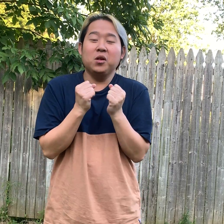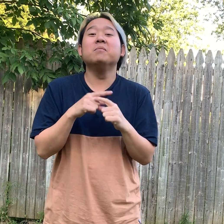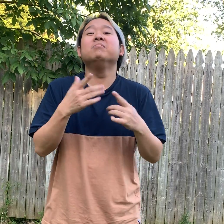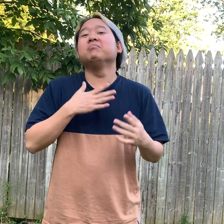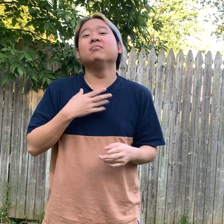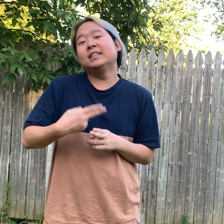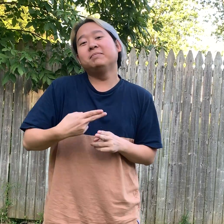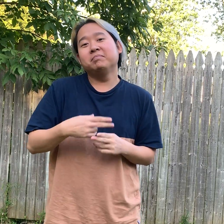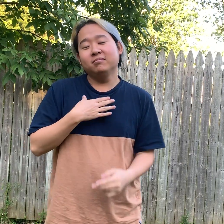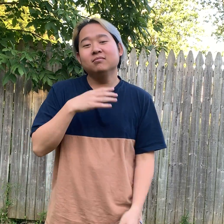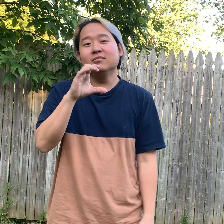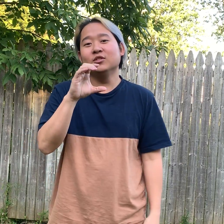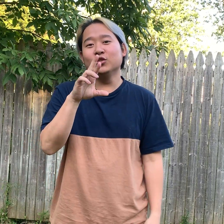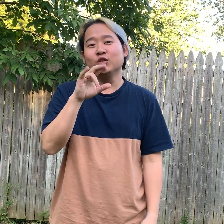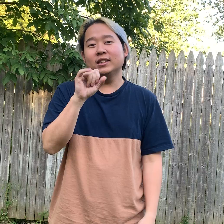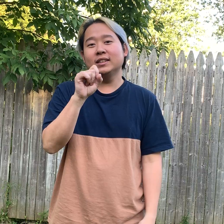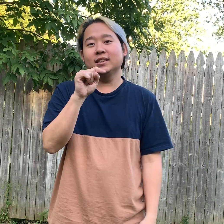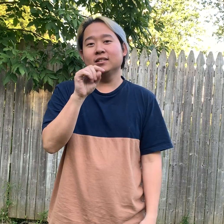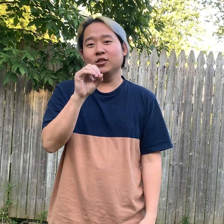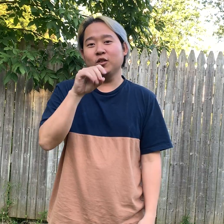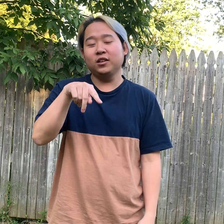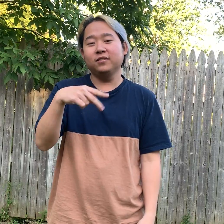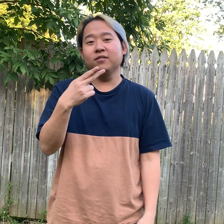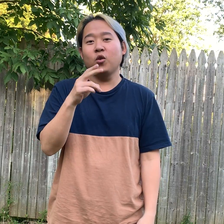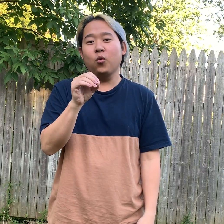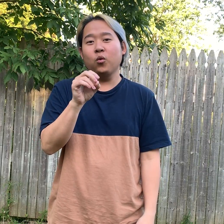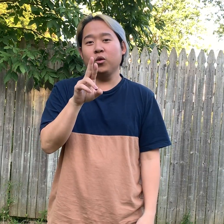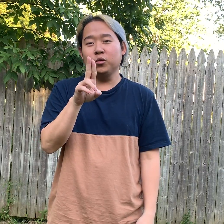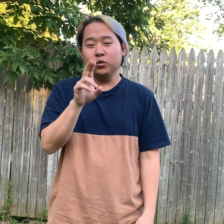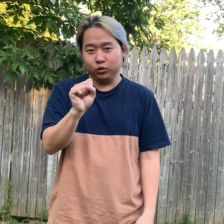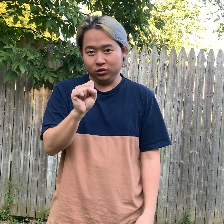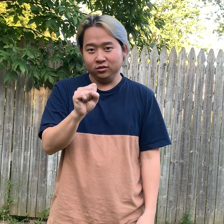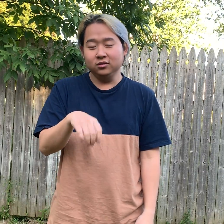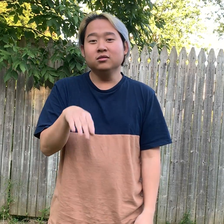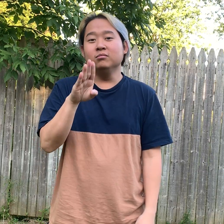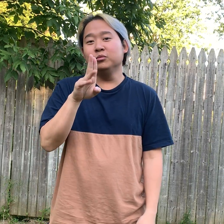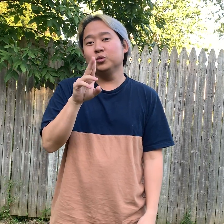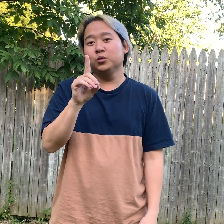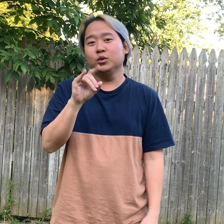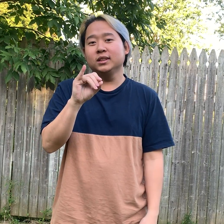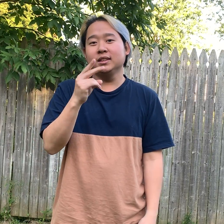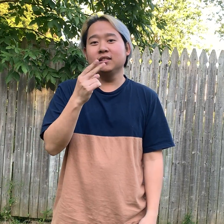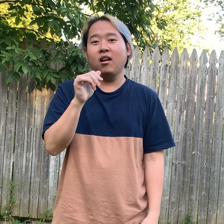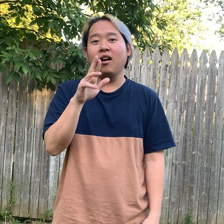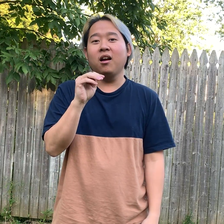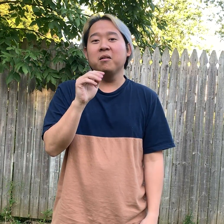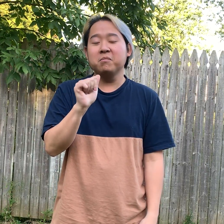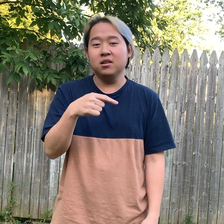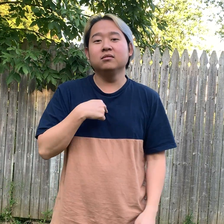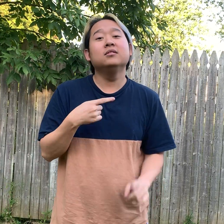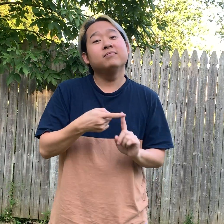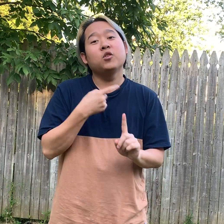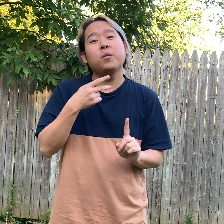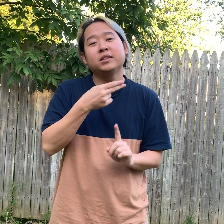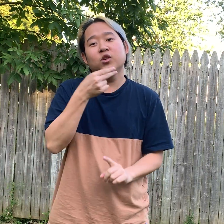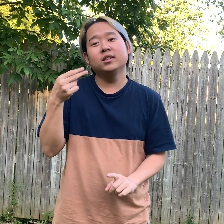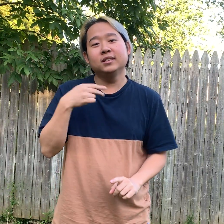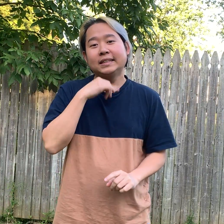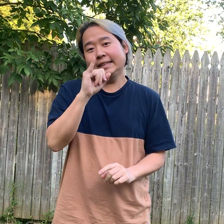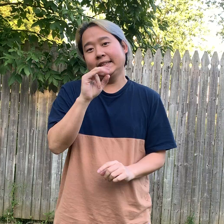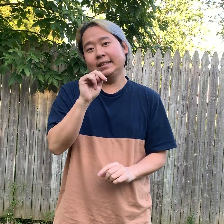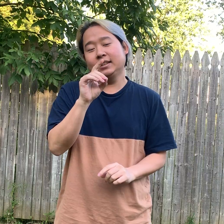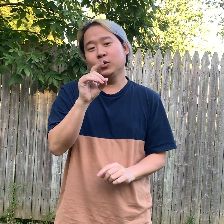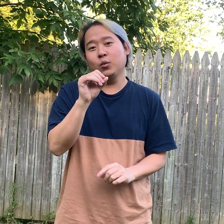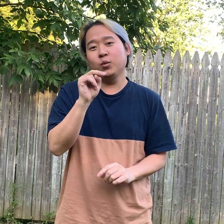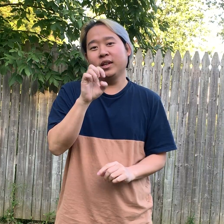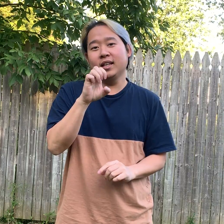Anyway, my name is Cristophorus Budidharma, and I am from Indonesia.